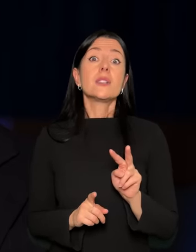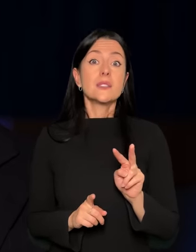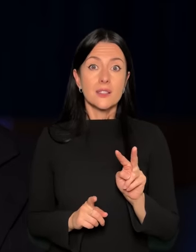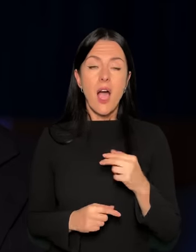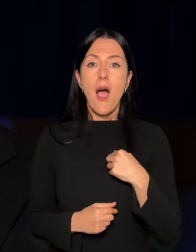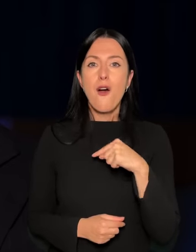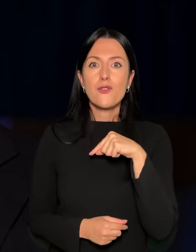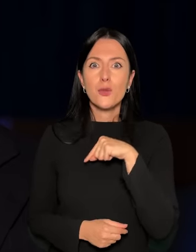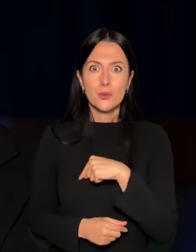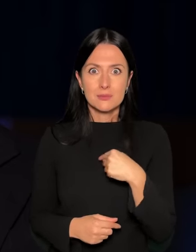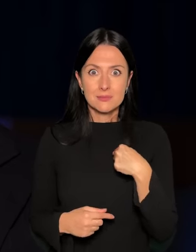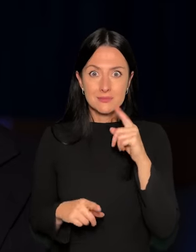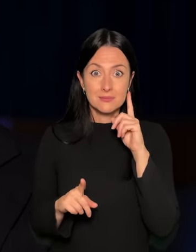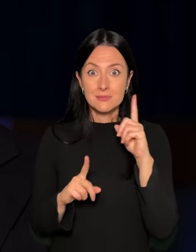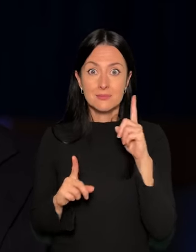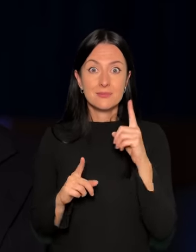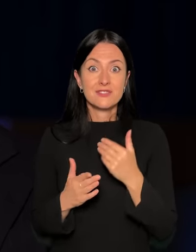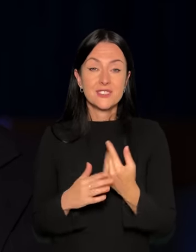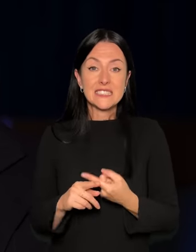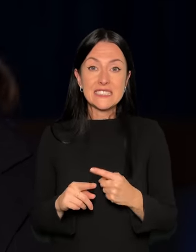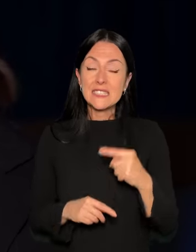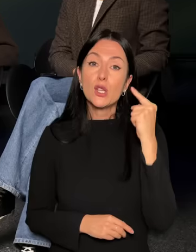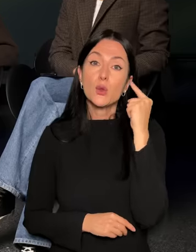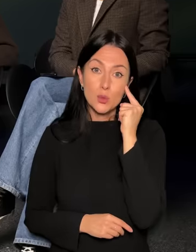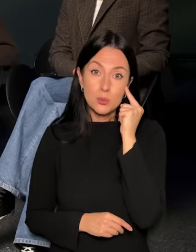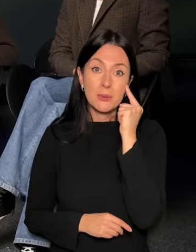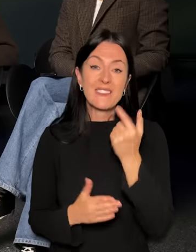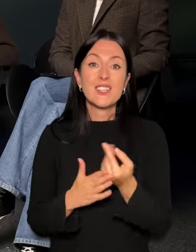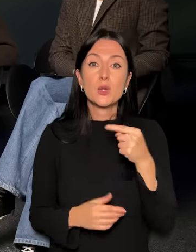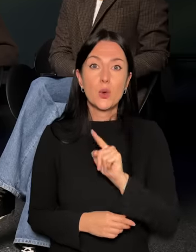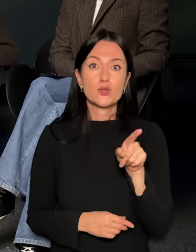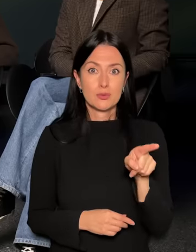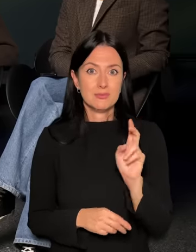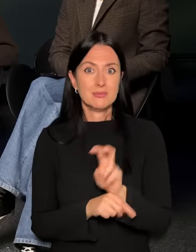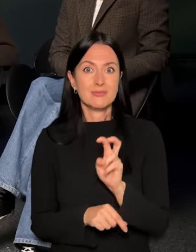I didn't show it, but I was internally shocked by that thought. That you are going to the gym.